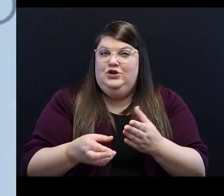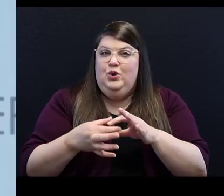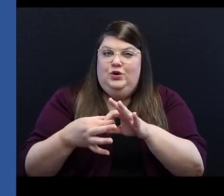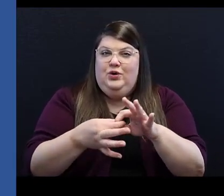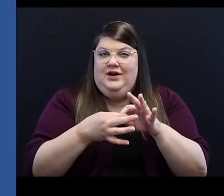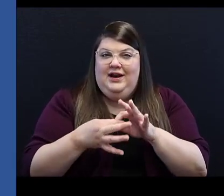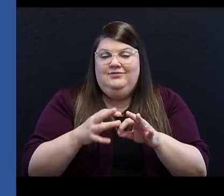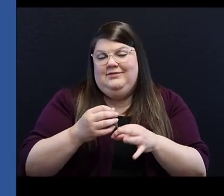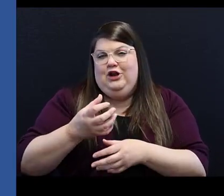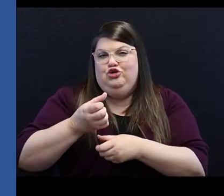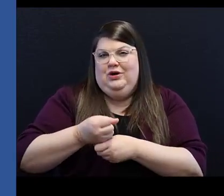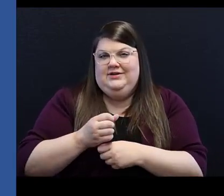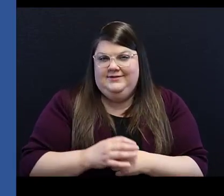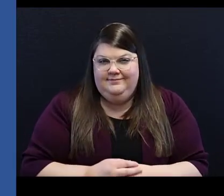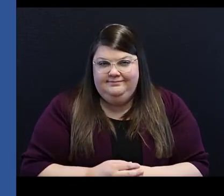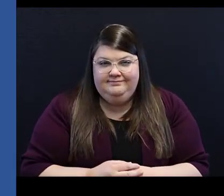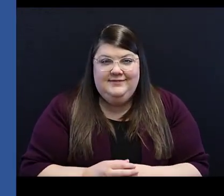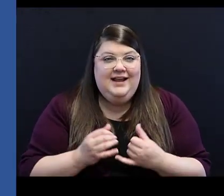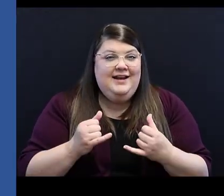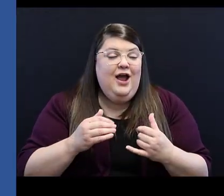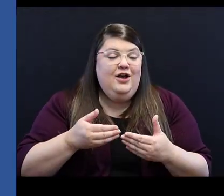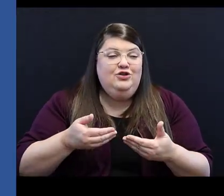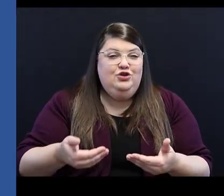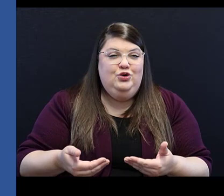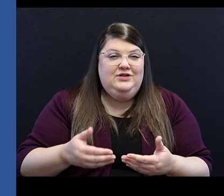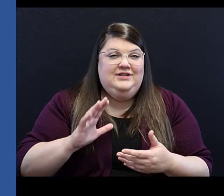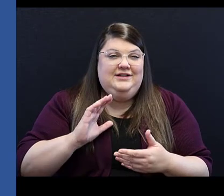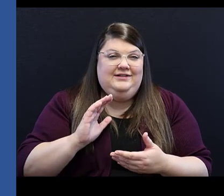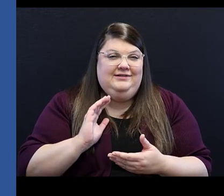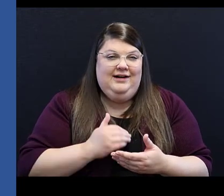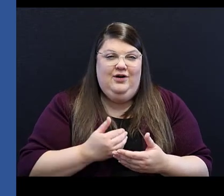And now it’s time to introduce our next partner, Jill Jacobs, Commissioner from the